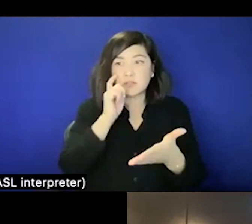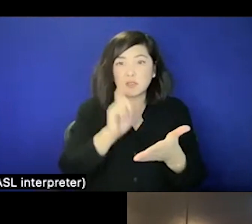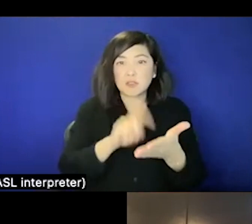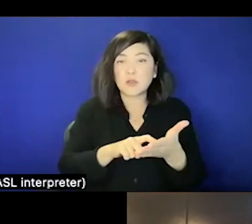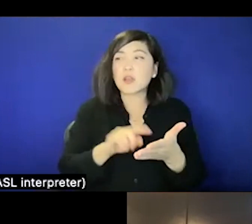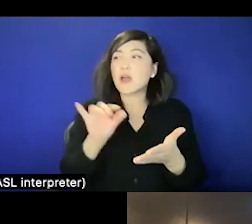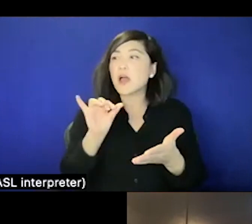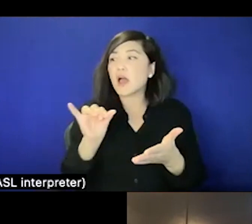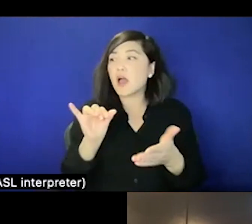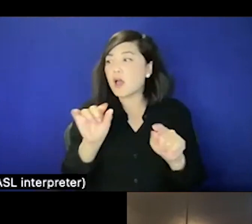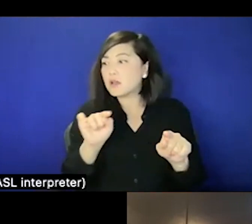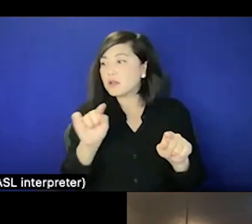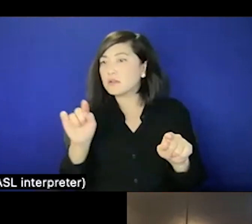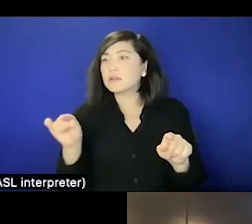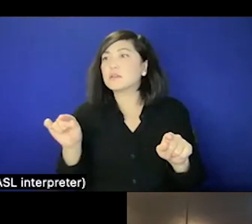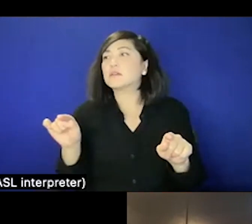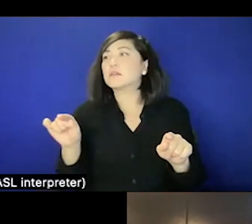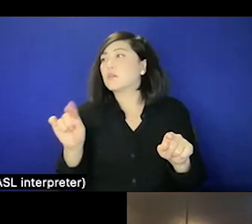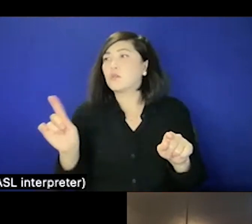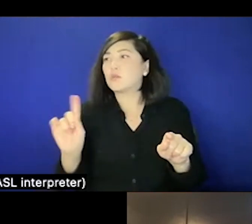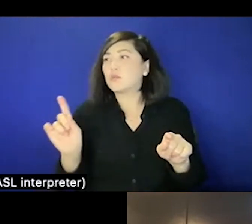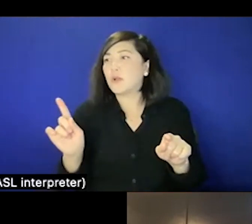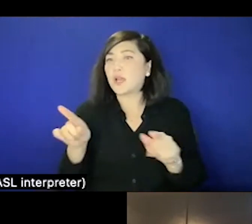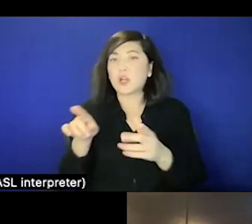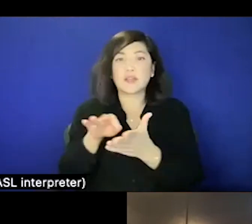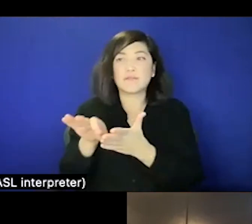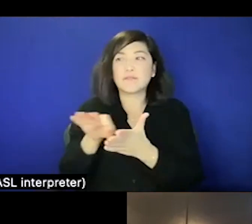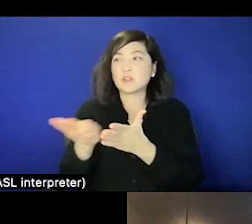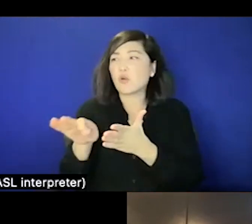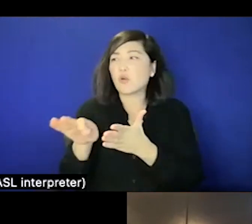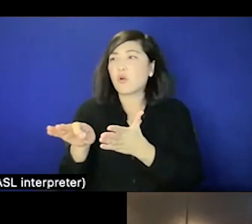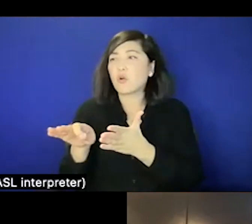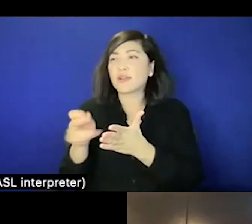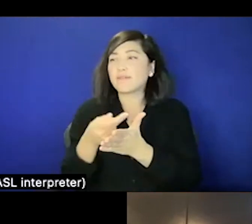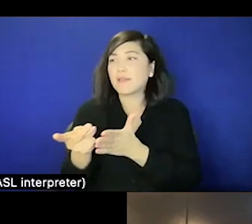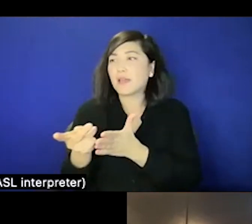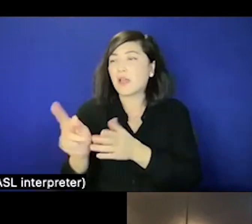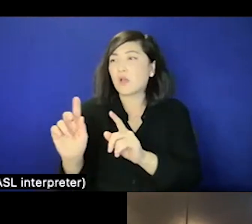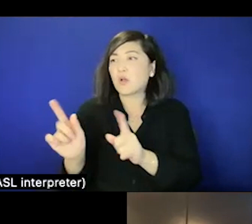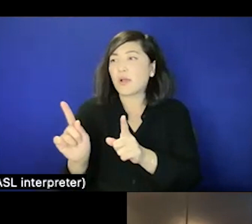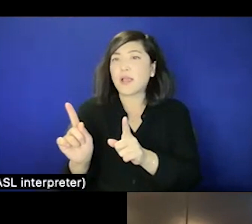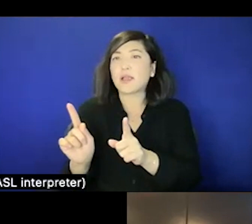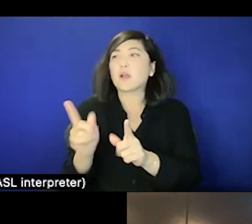inefficiencies of inventory-based systems would become much more apparent. And they'd want to say,